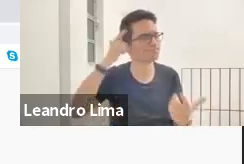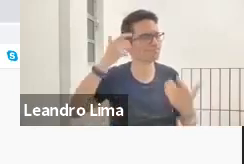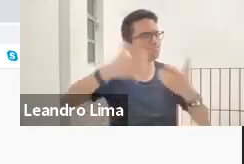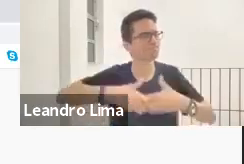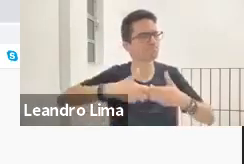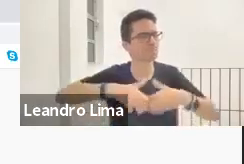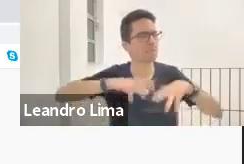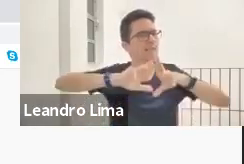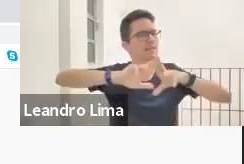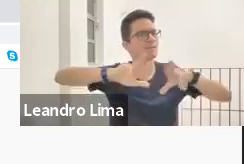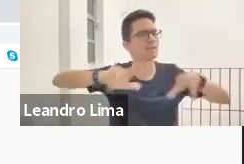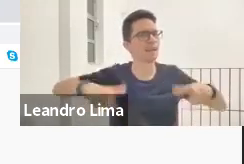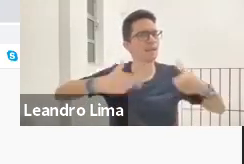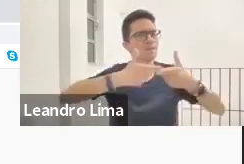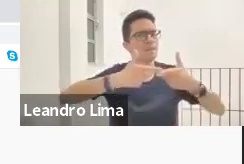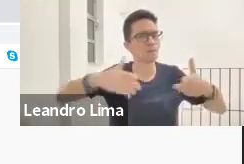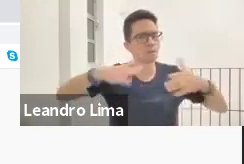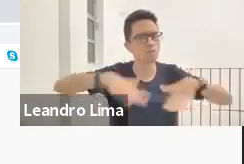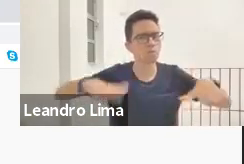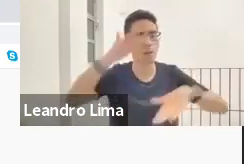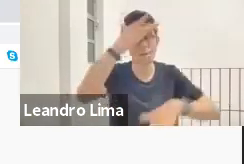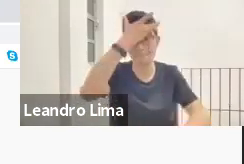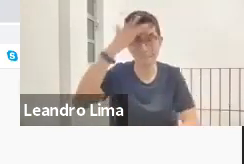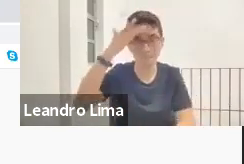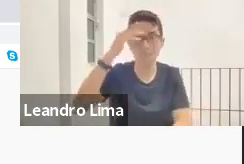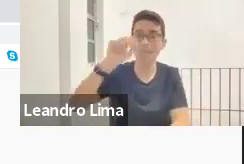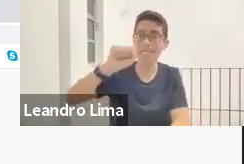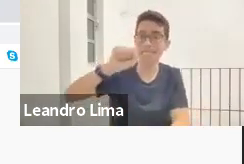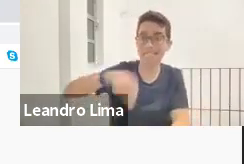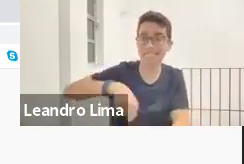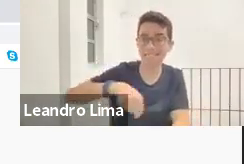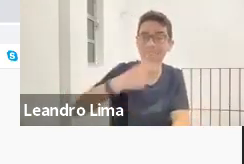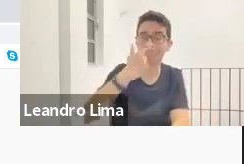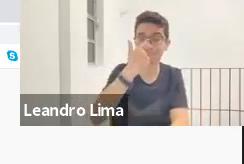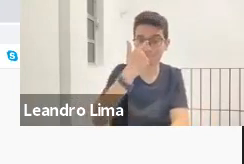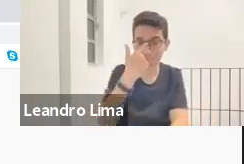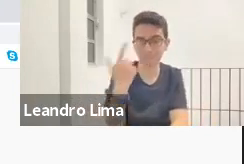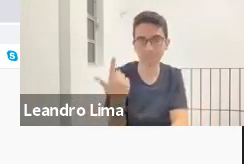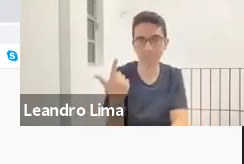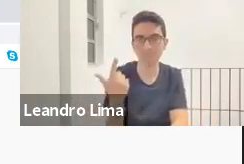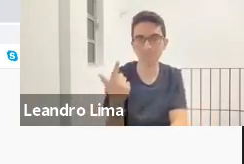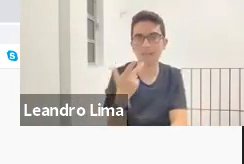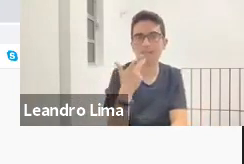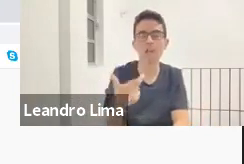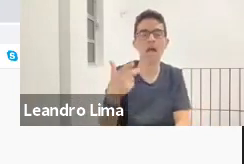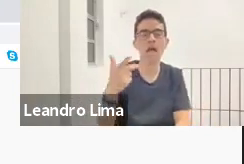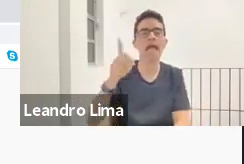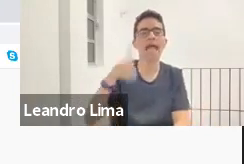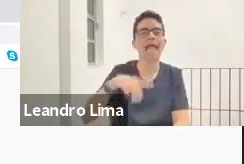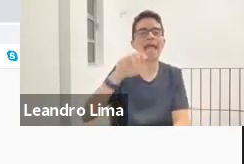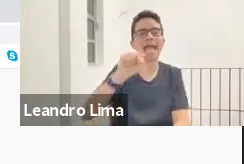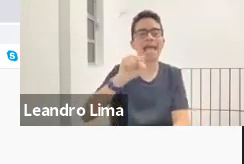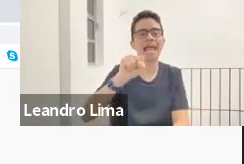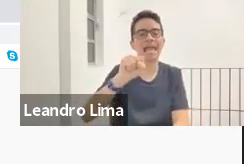are put together. And I've called it my asperger I've called it my asperger's advantage. that I mentally ill that I mentally ill in three